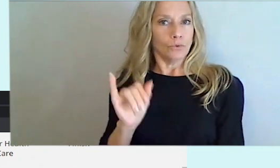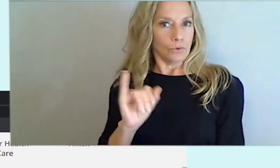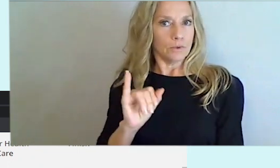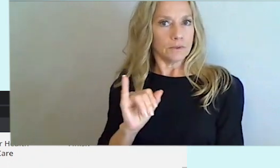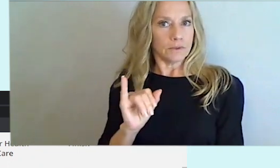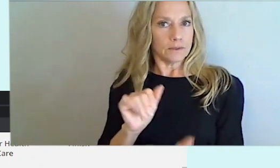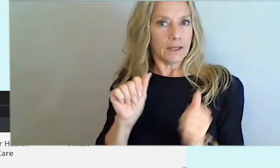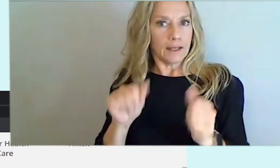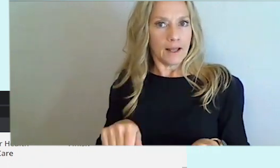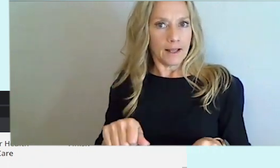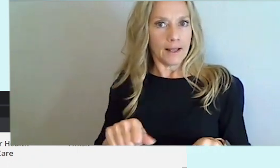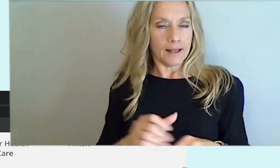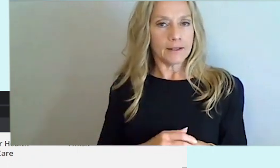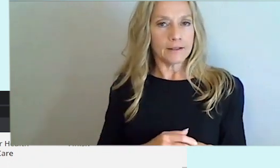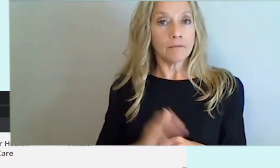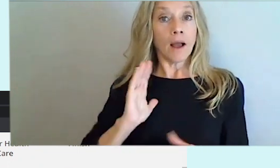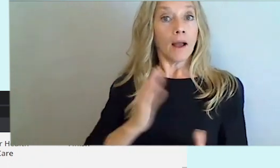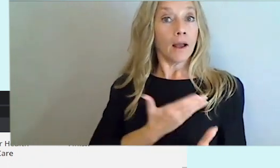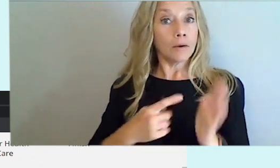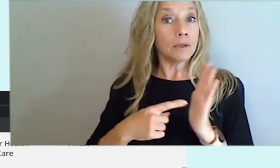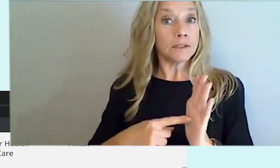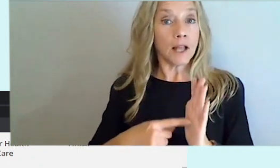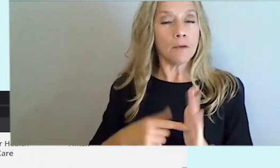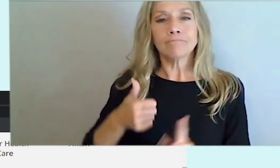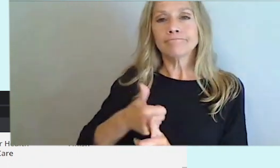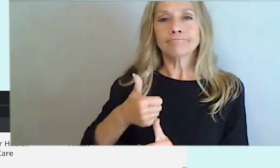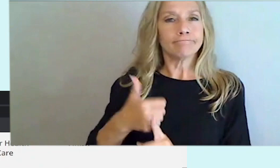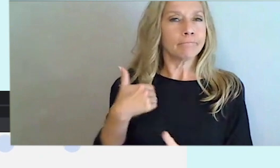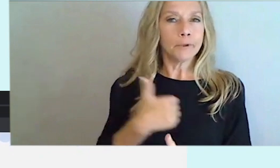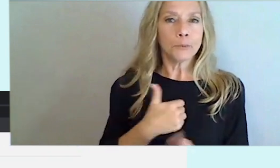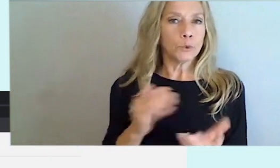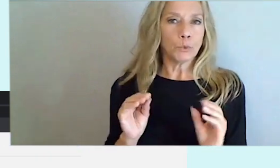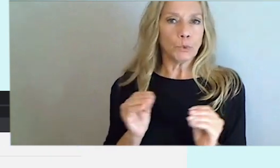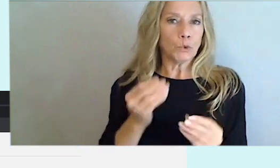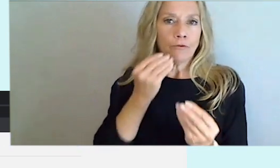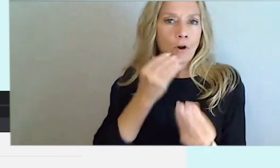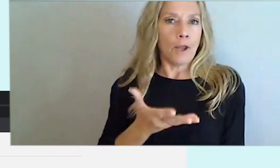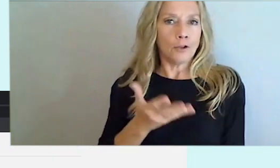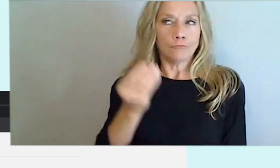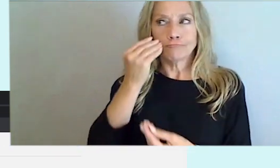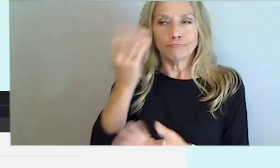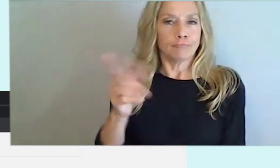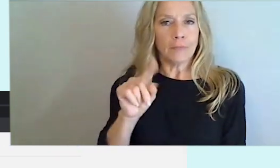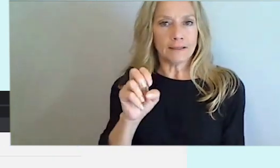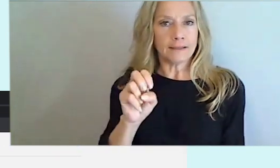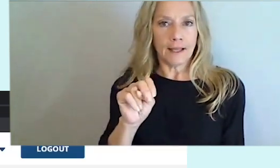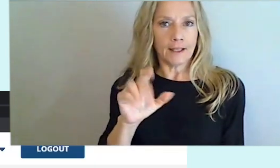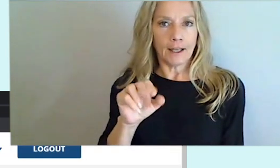For this example, the member does not have any information to report here. They'll select no and click next.